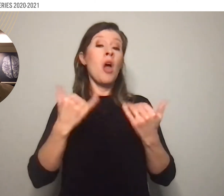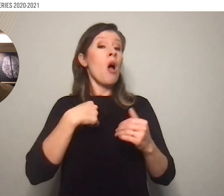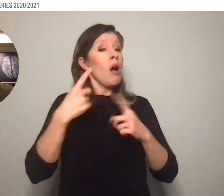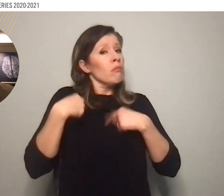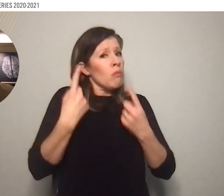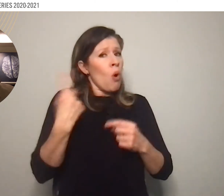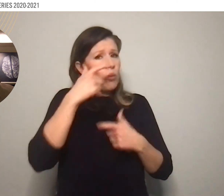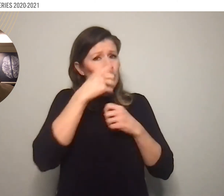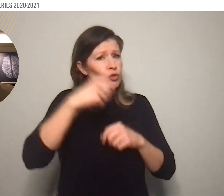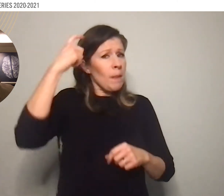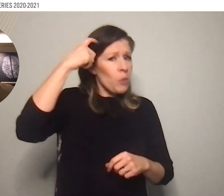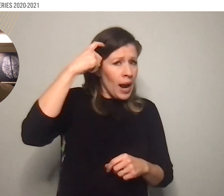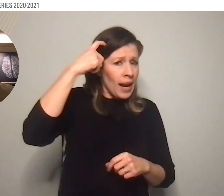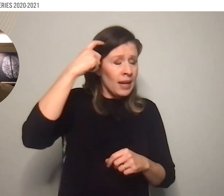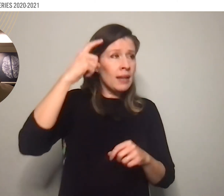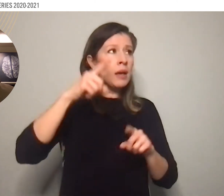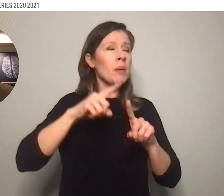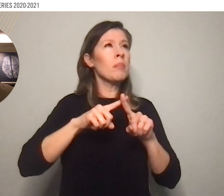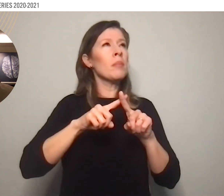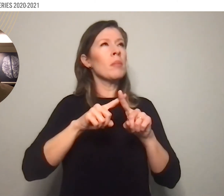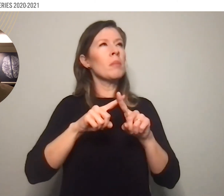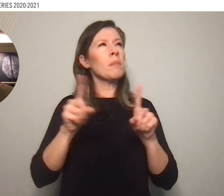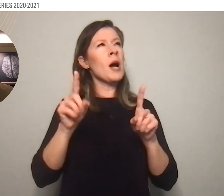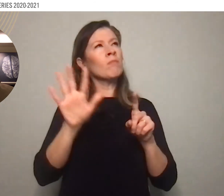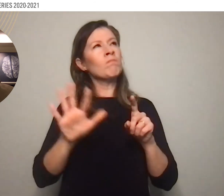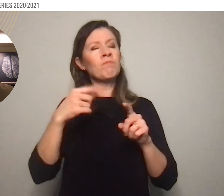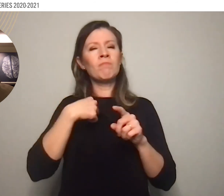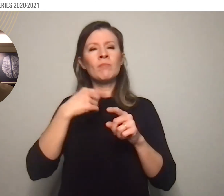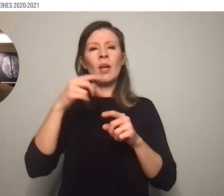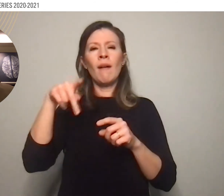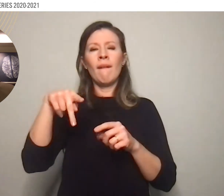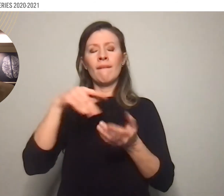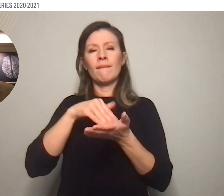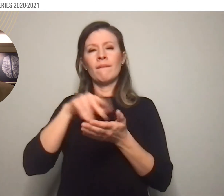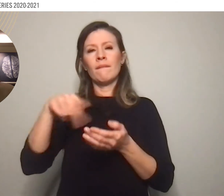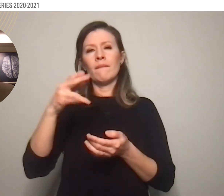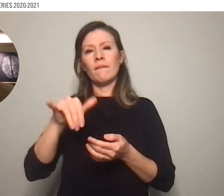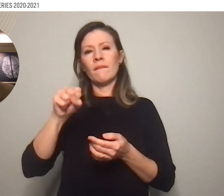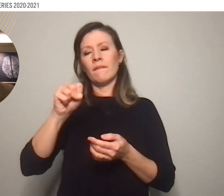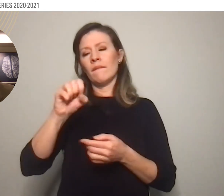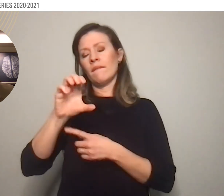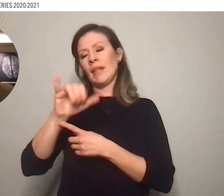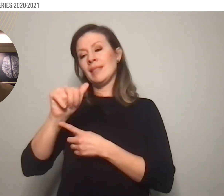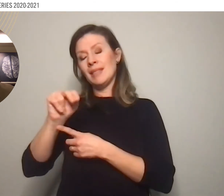I've always been interested in the brain but it wasn't really until I was a physician associate in this